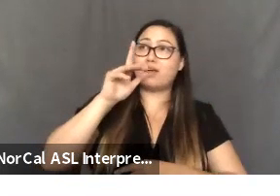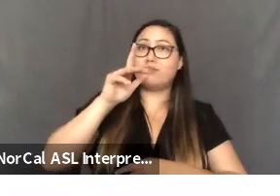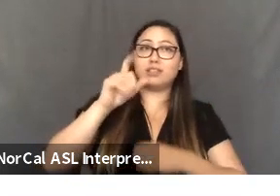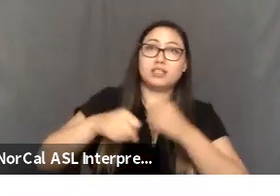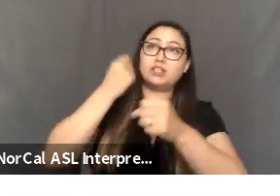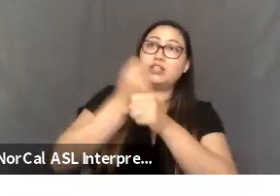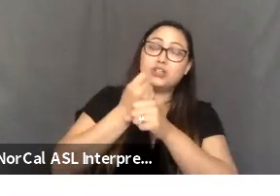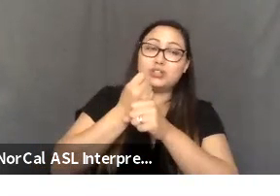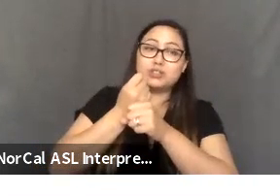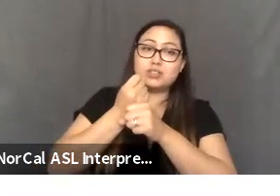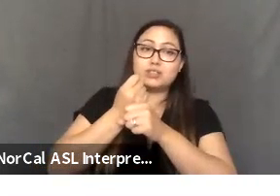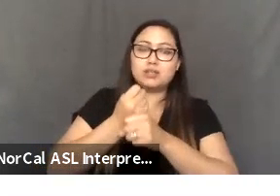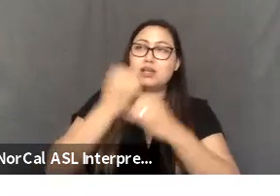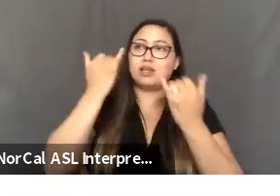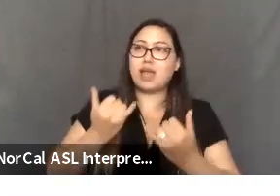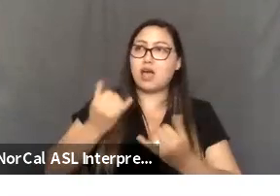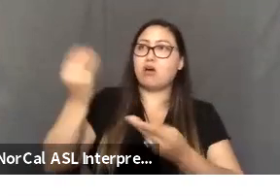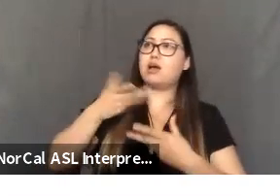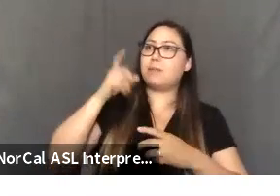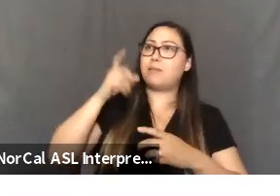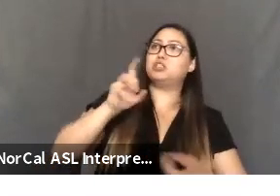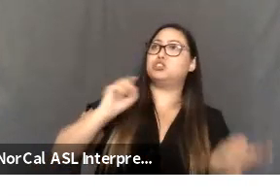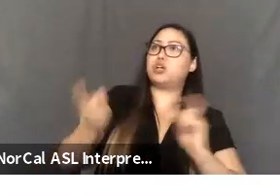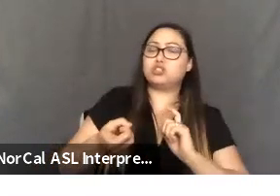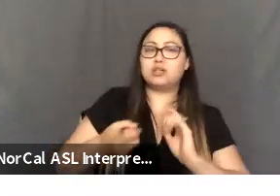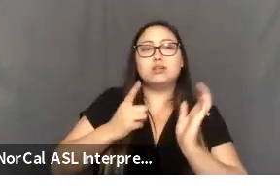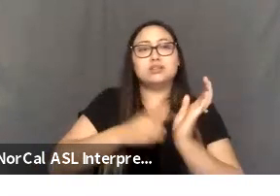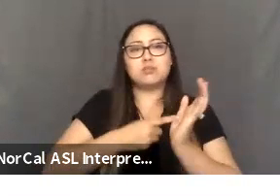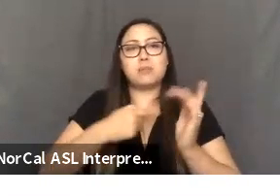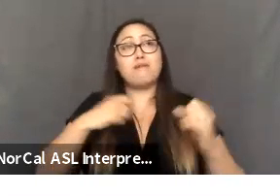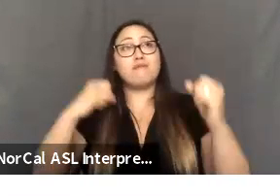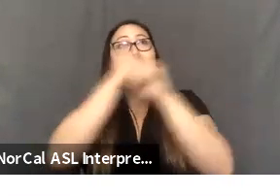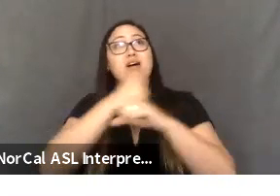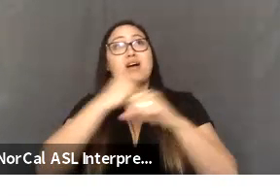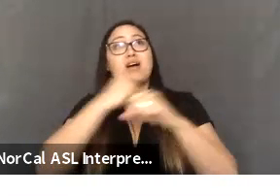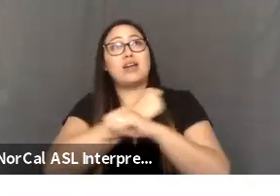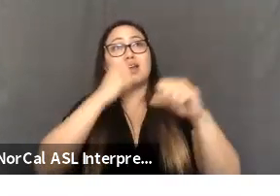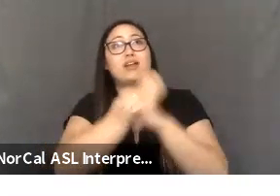us we have to change... sometimes it's fighting a battle I feel I'm never gonna win battle for